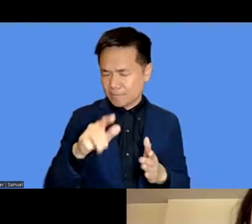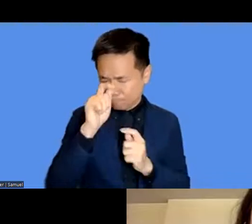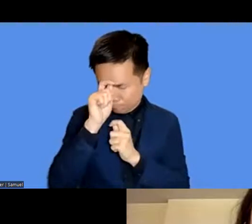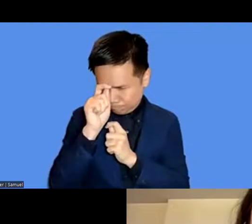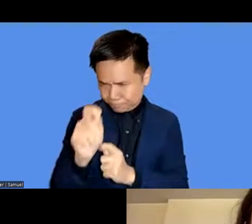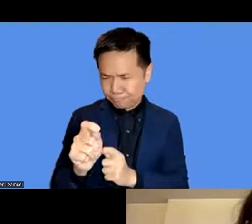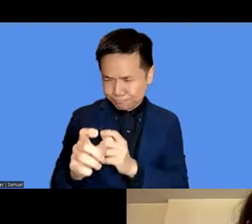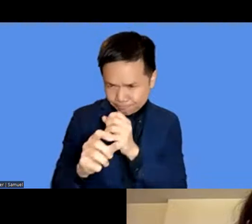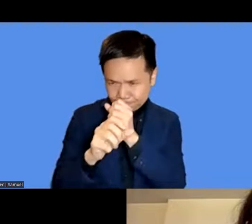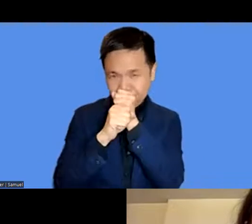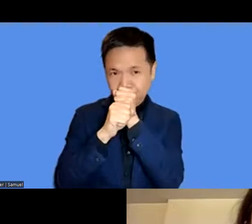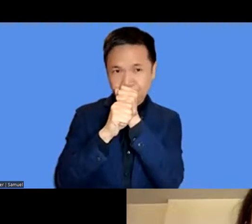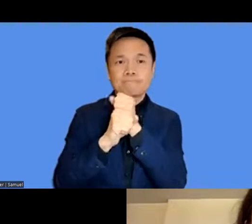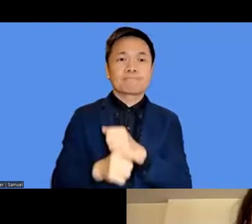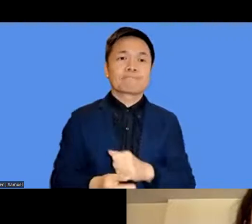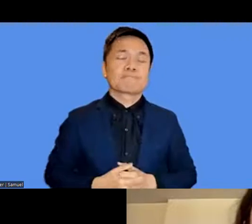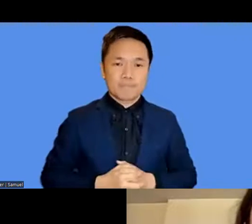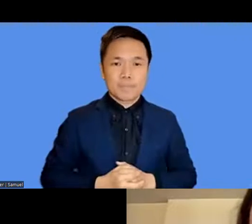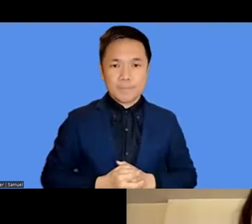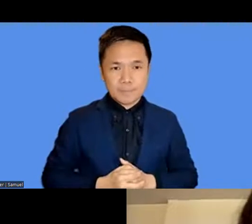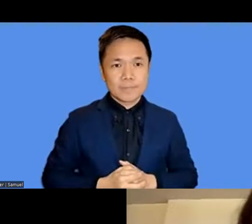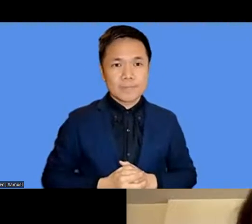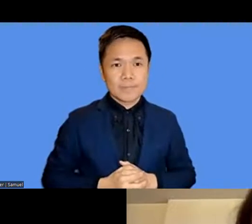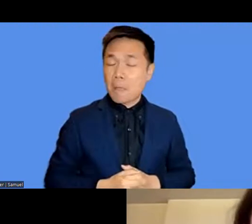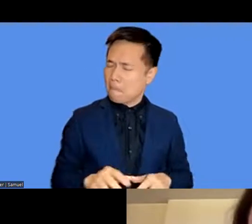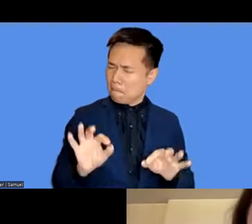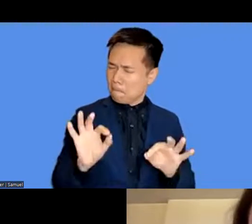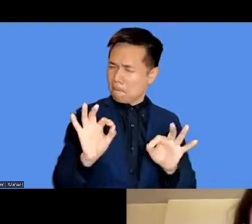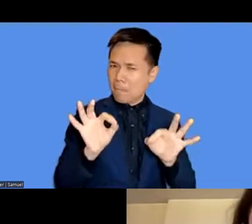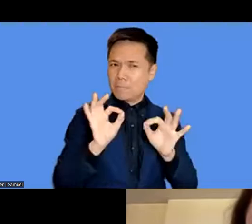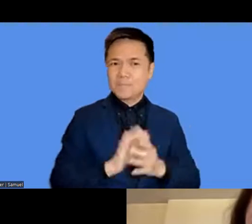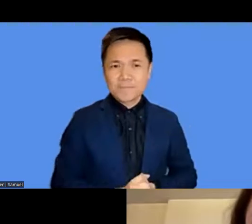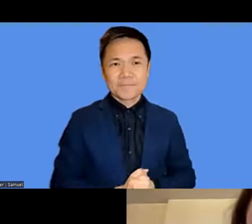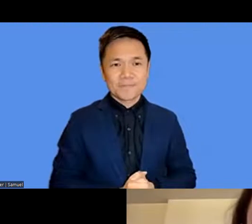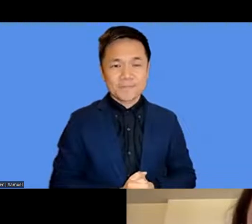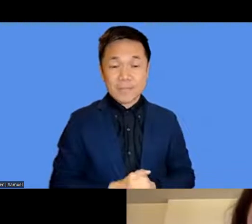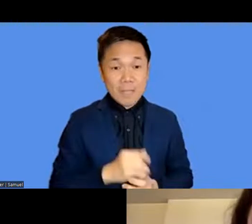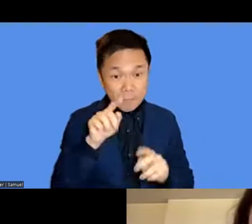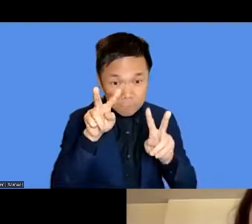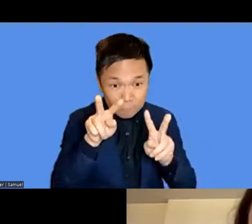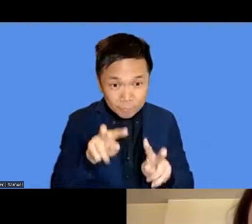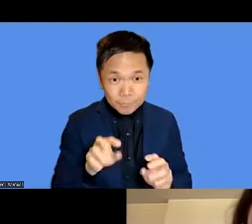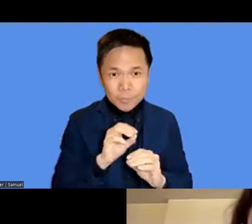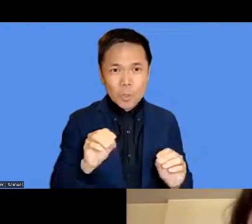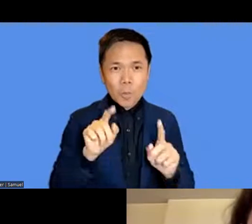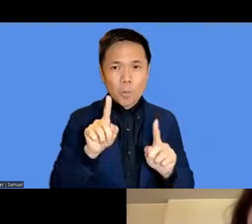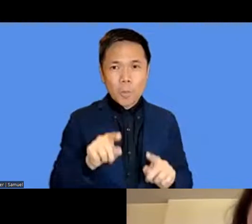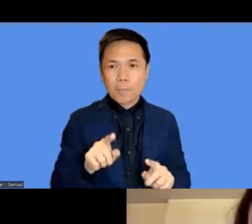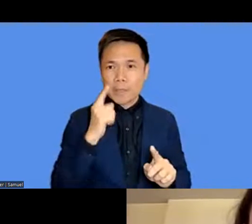Well, perfect. There are no more questions. And we are at time.